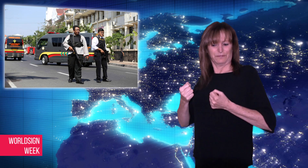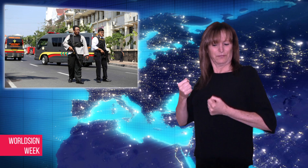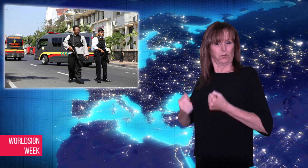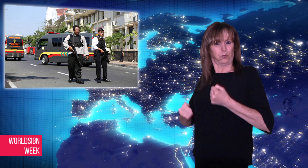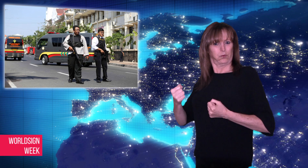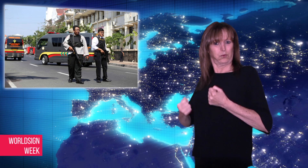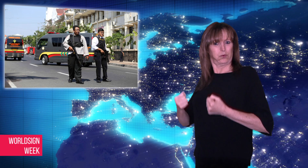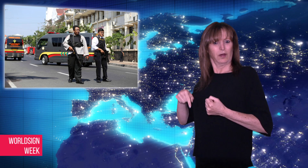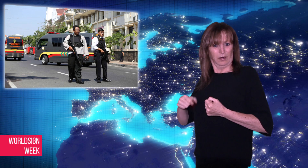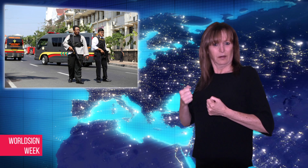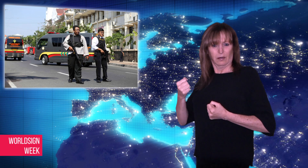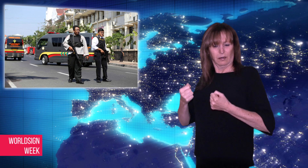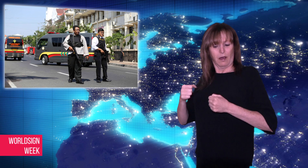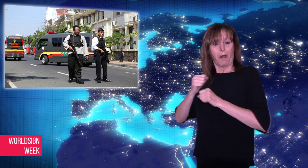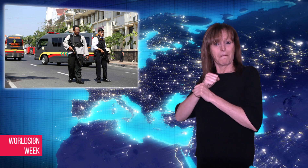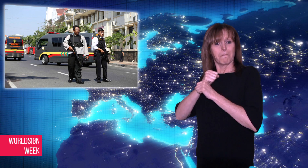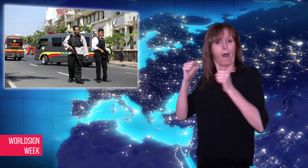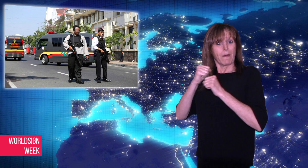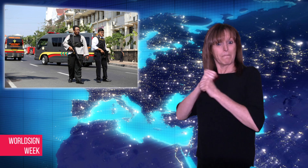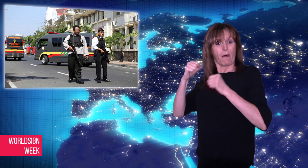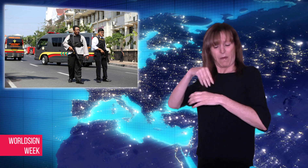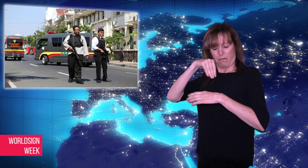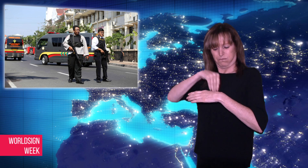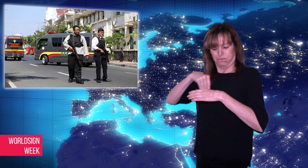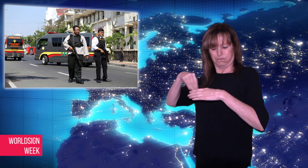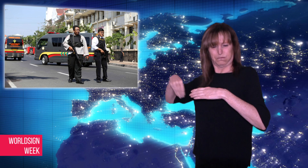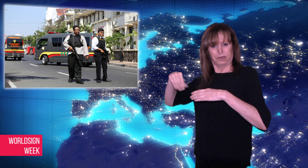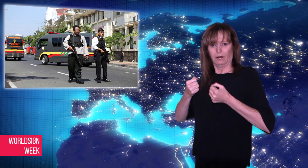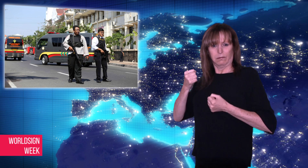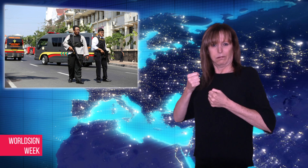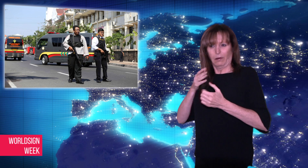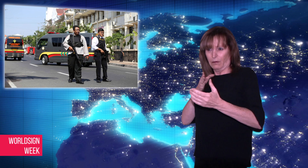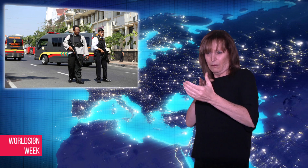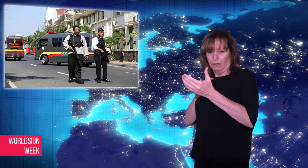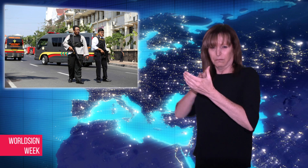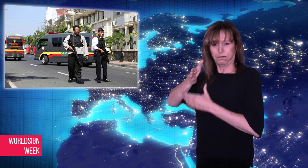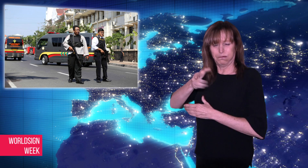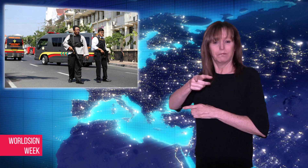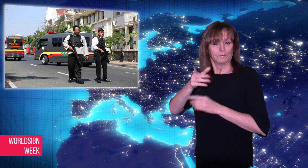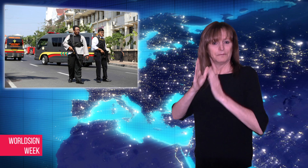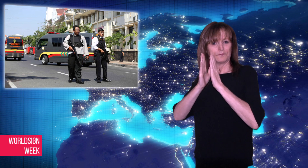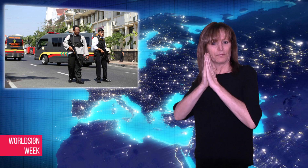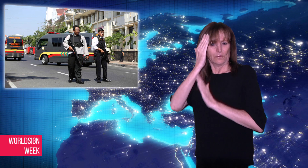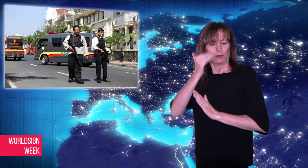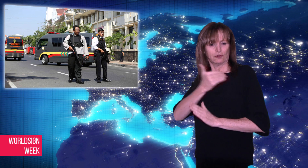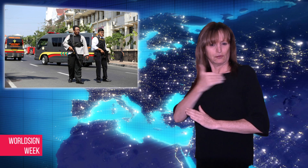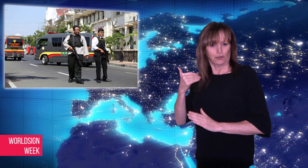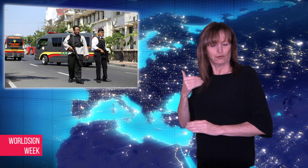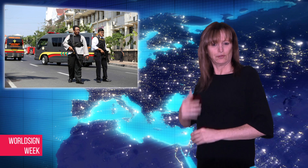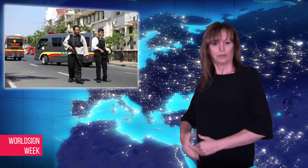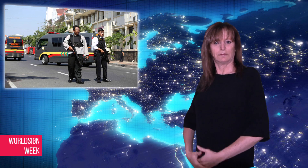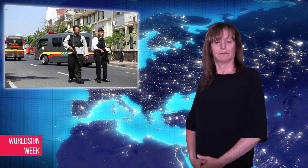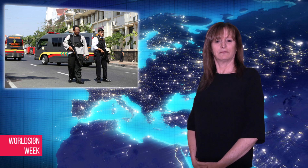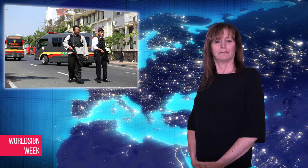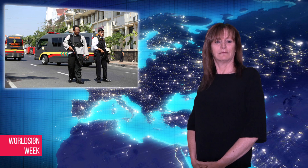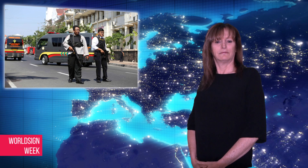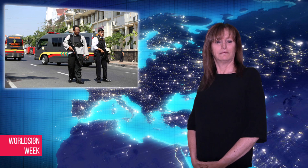mother with two young daughters detonated bombs around their waists